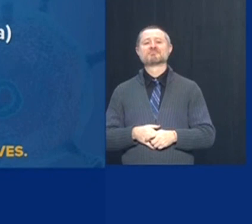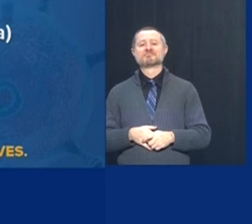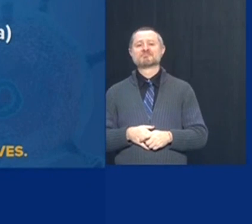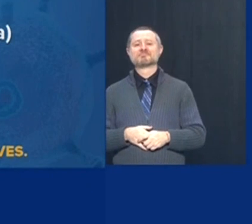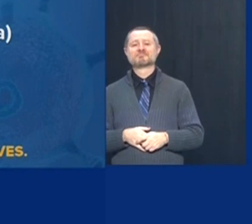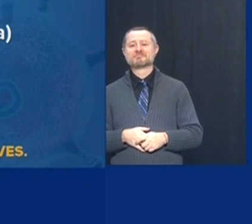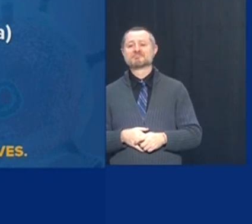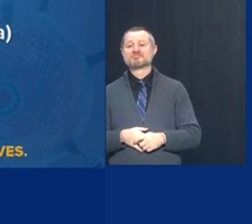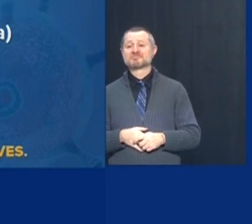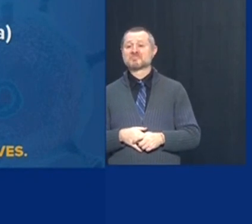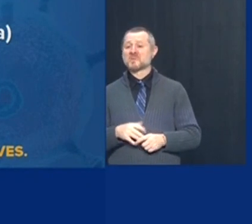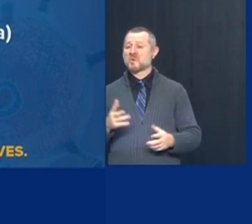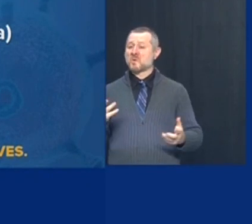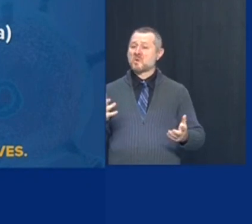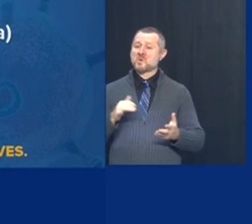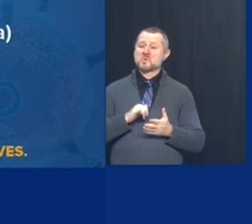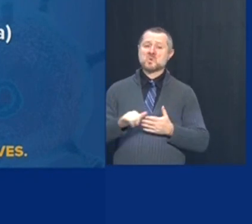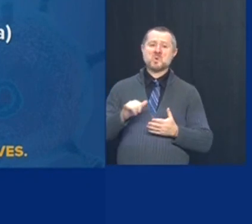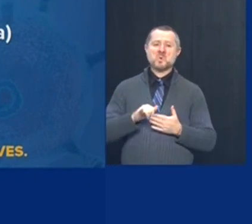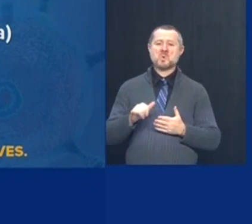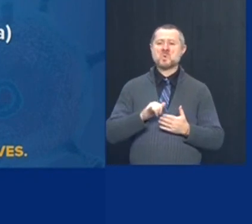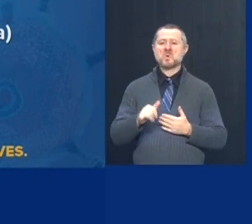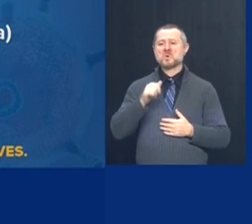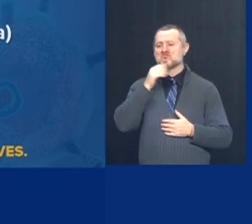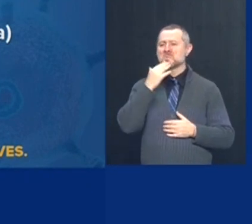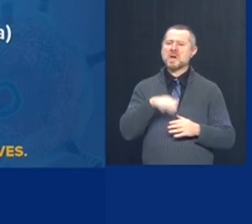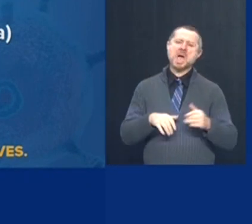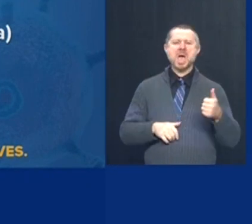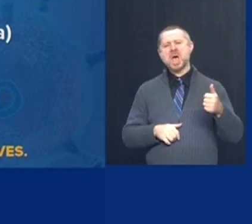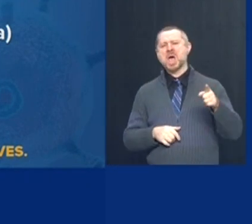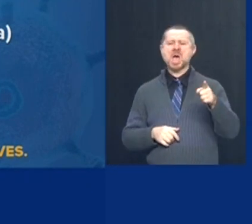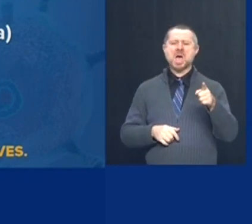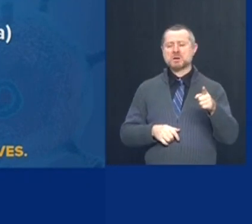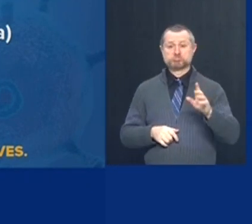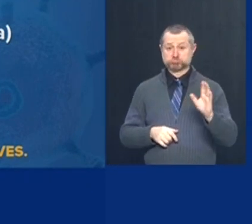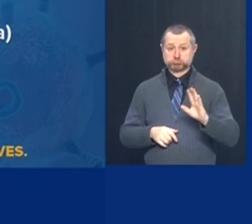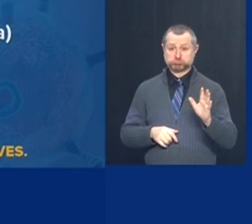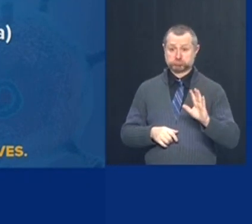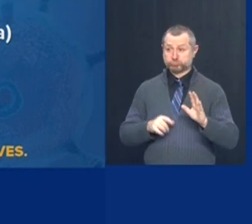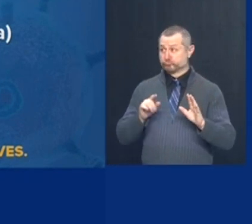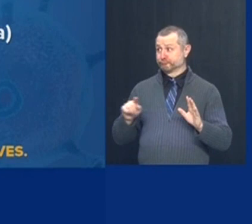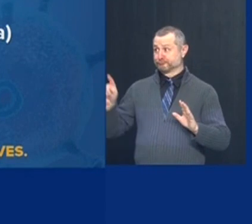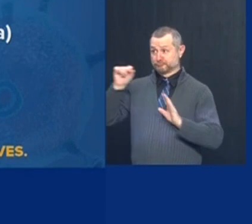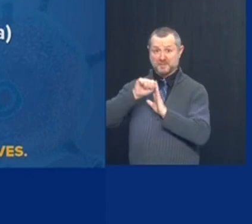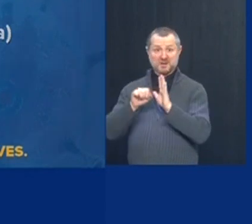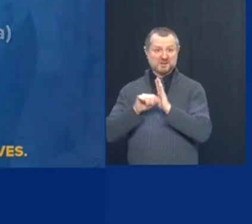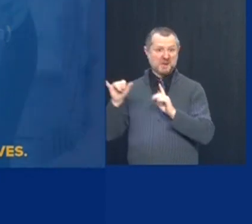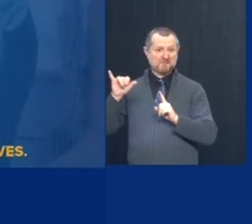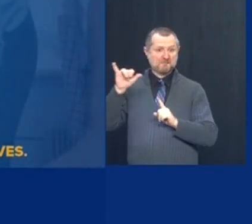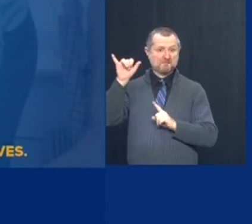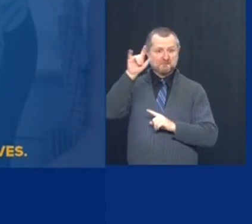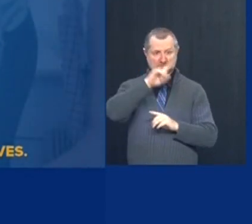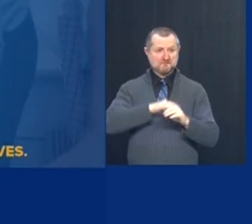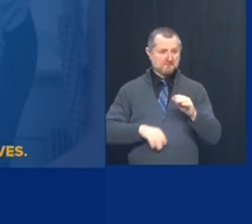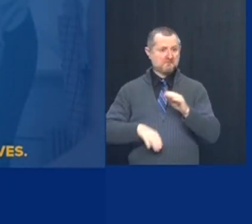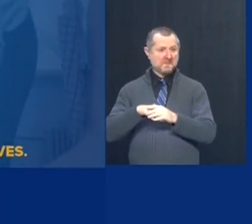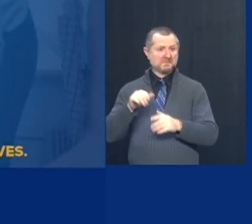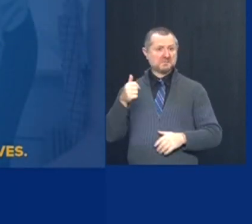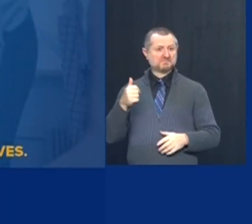THESE ARE ALL THE STATES THAT HAVE RULES OF NO MORE THAN TEN. PEOPLE SAY, OH, I CAN'T BELIEVE